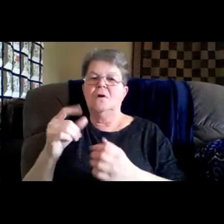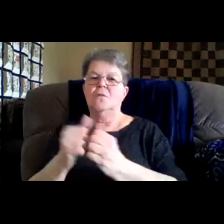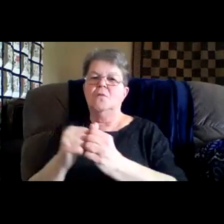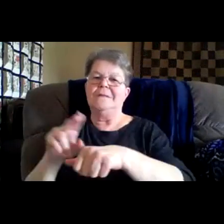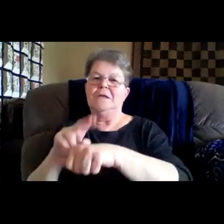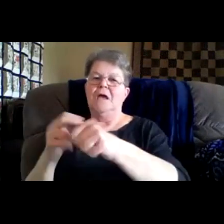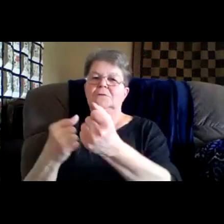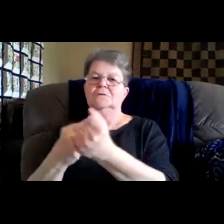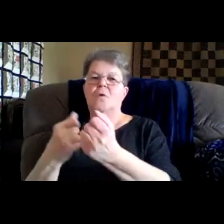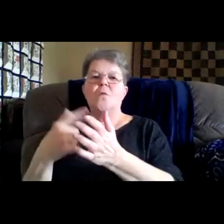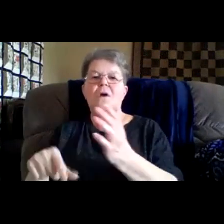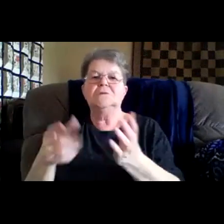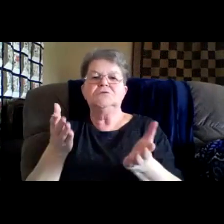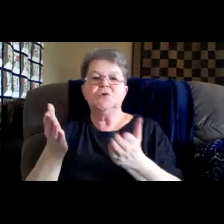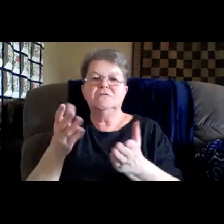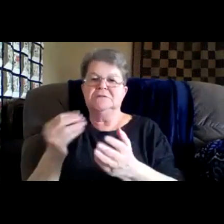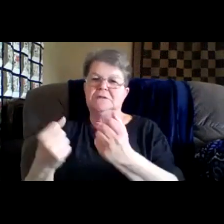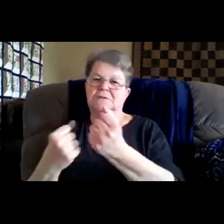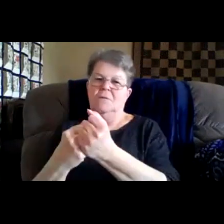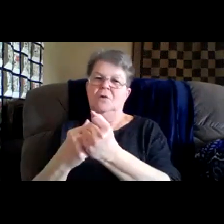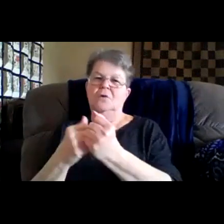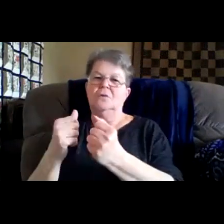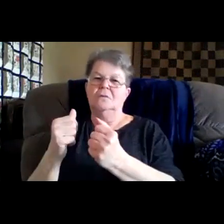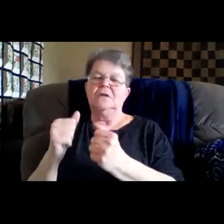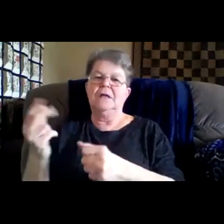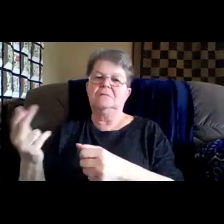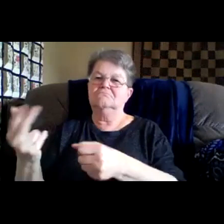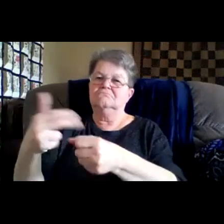what services and supports can we link them into and doing that.